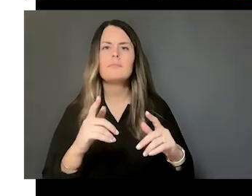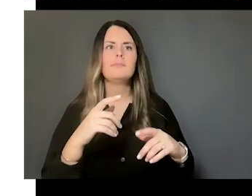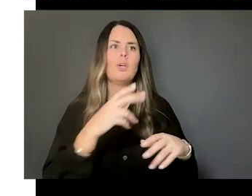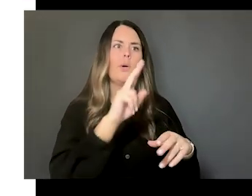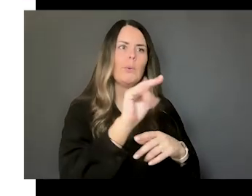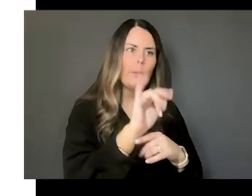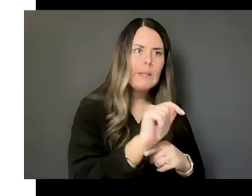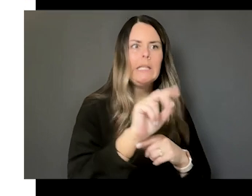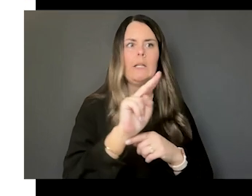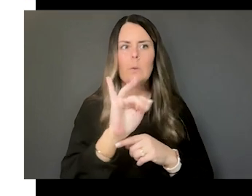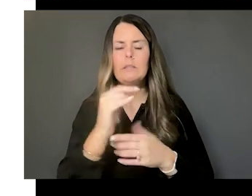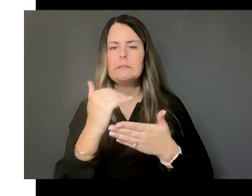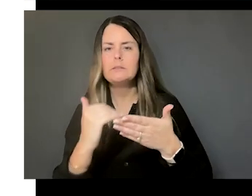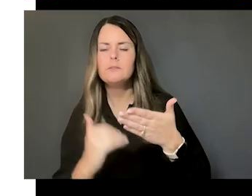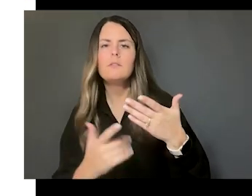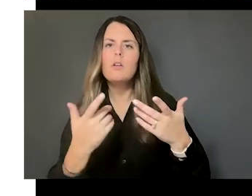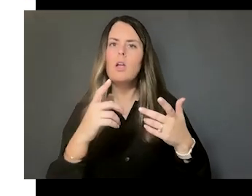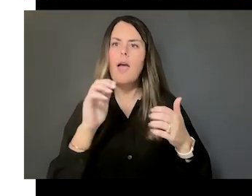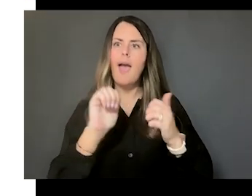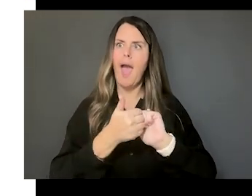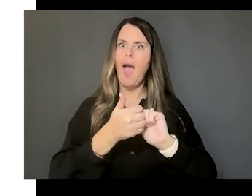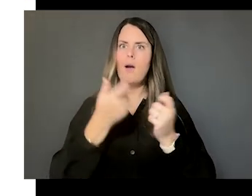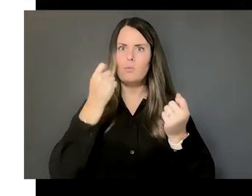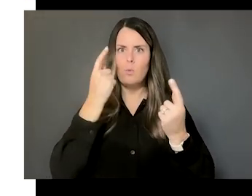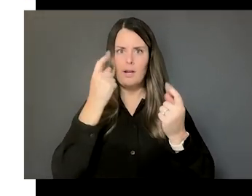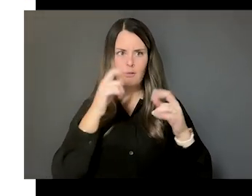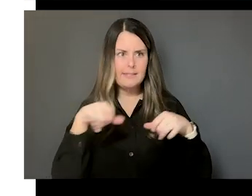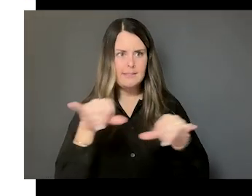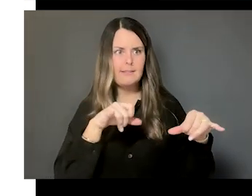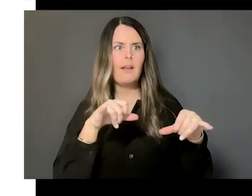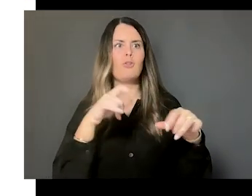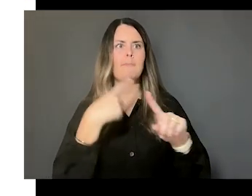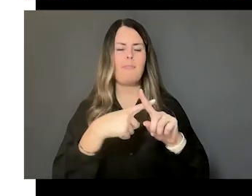how coherent the standards are and that standards will come back.